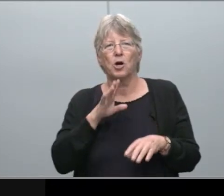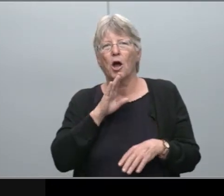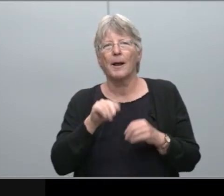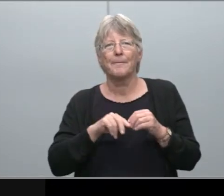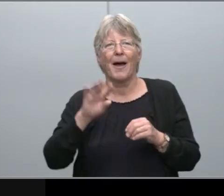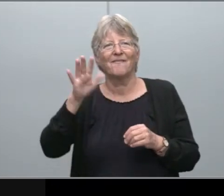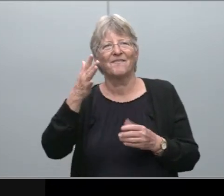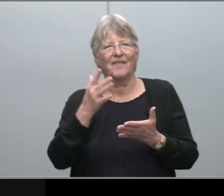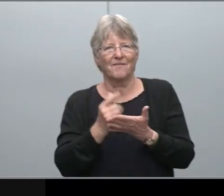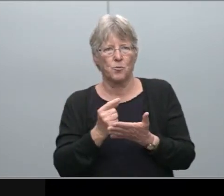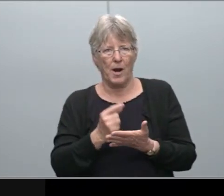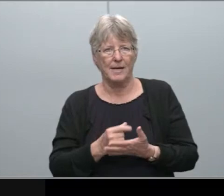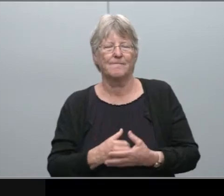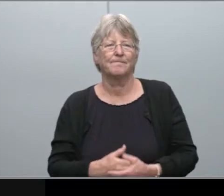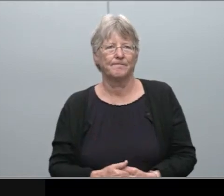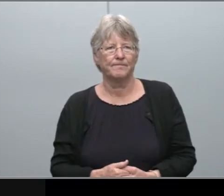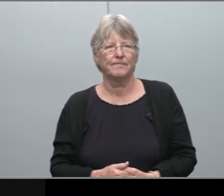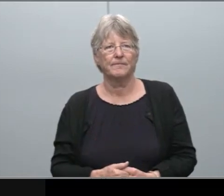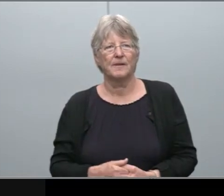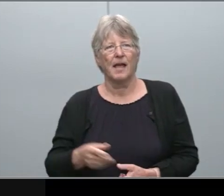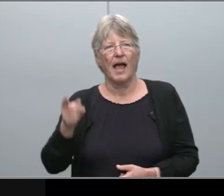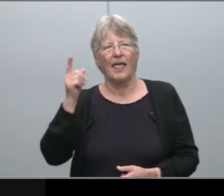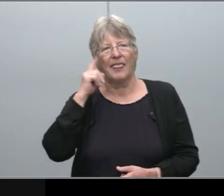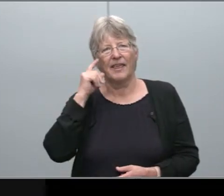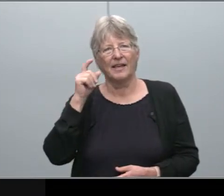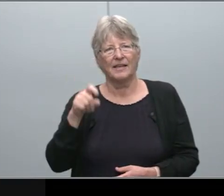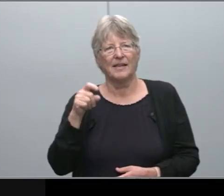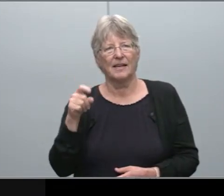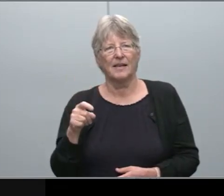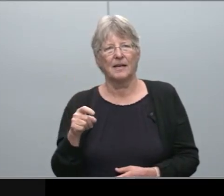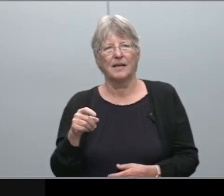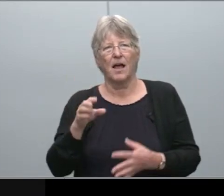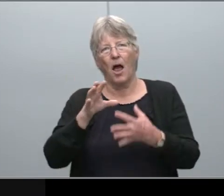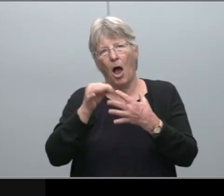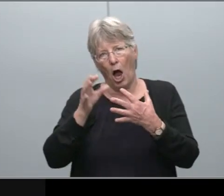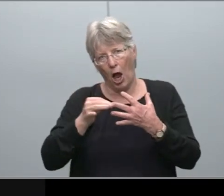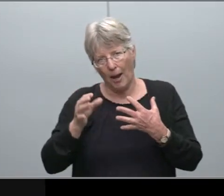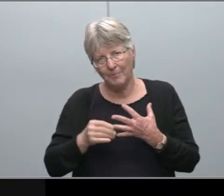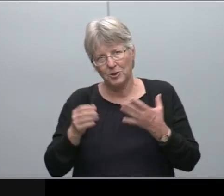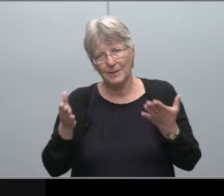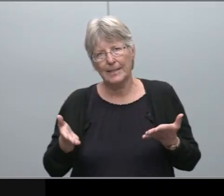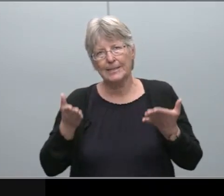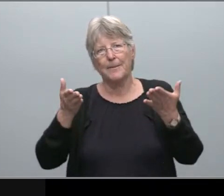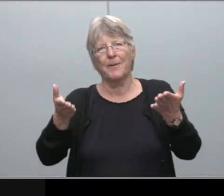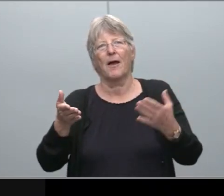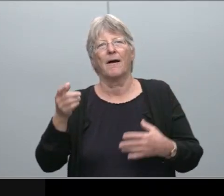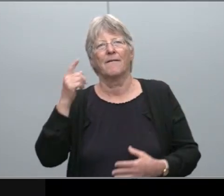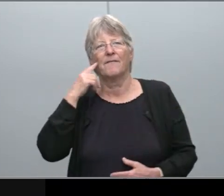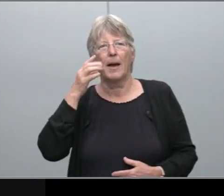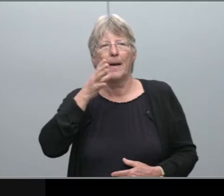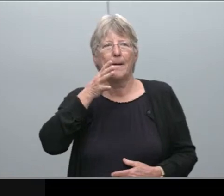And I know, knowing him, he is looking at all this data looking for what needs to come